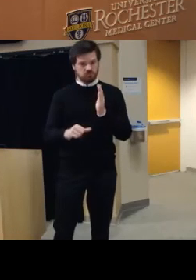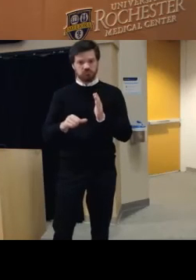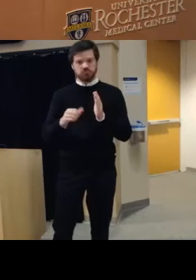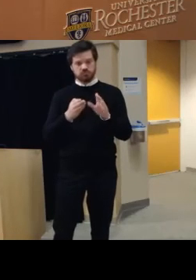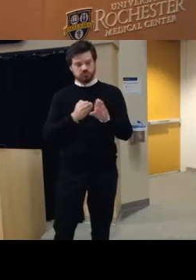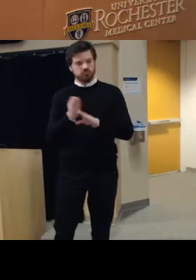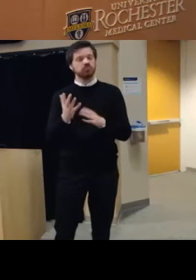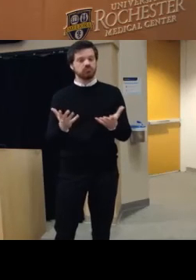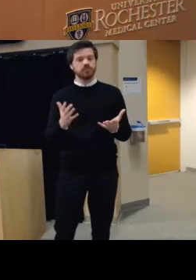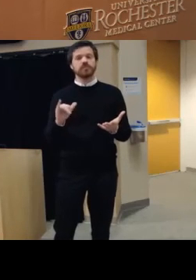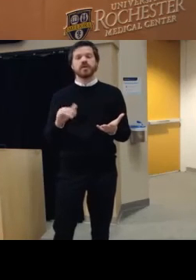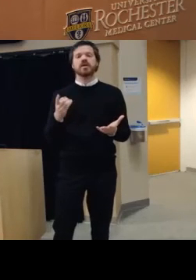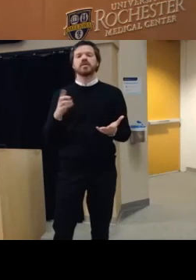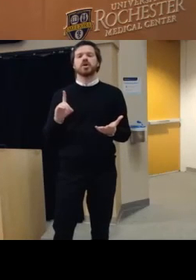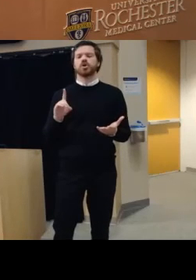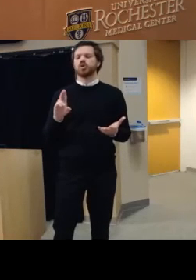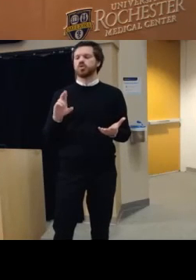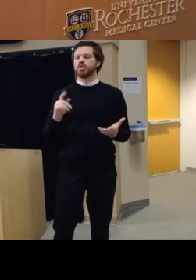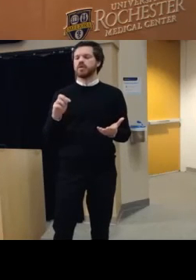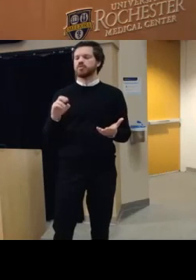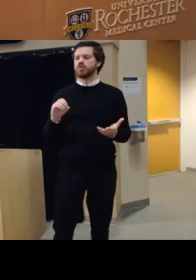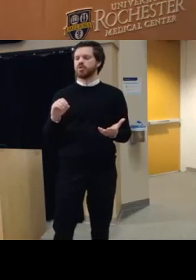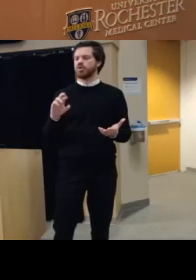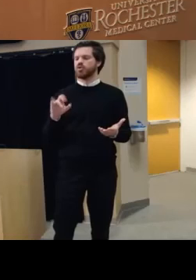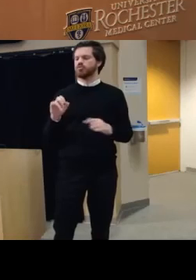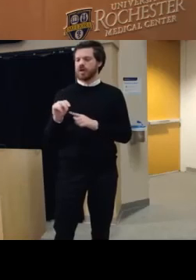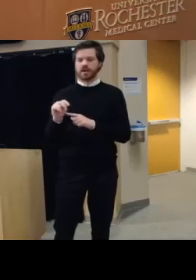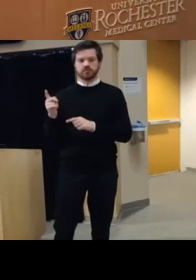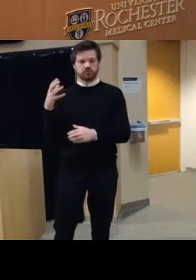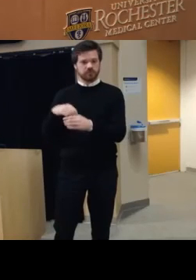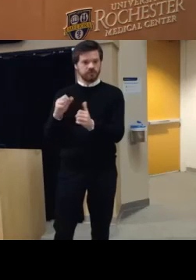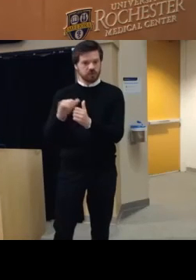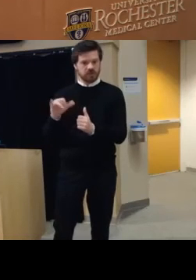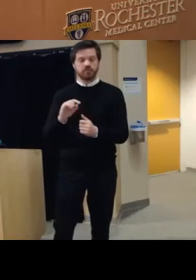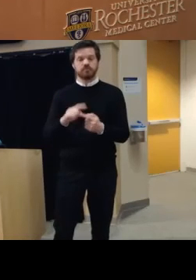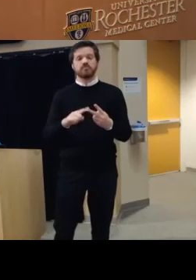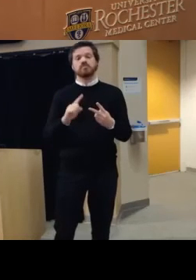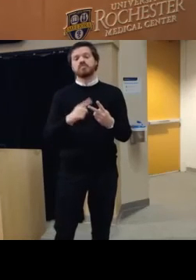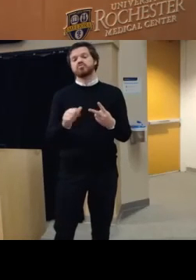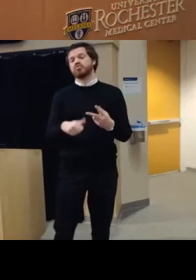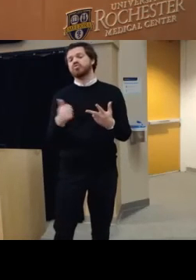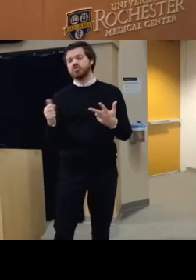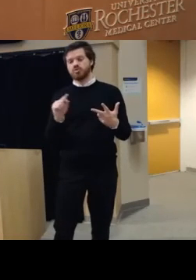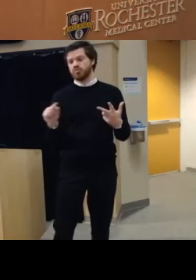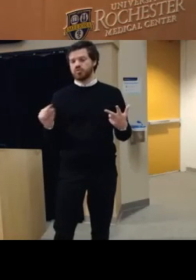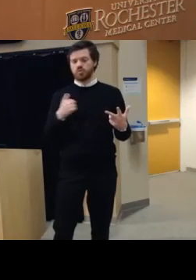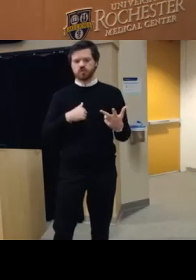group for which Dr decal Ryan um is a member um and others um we talked about um and implemented